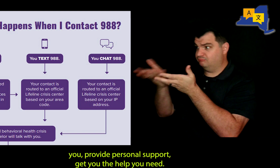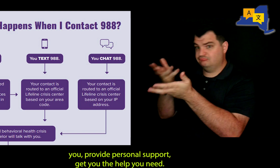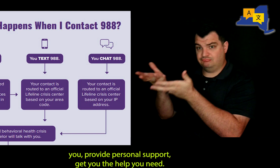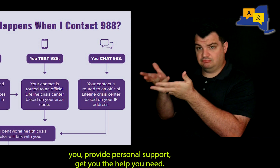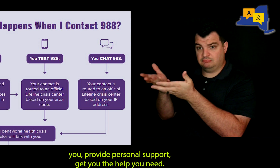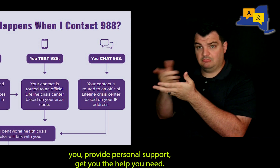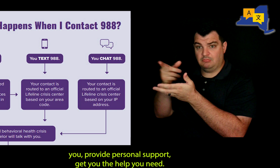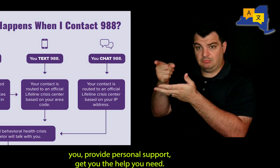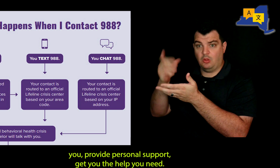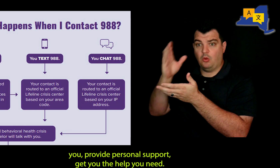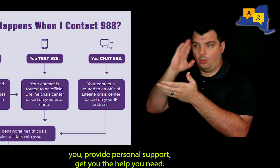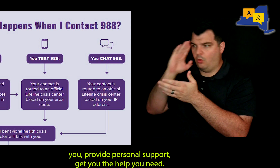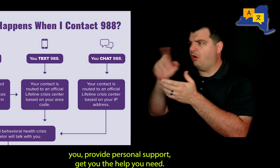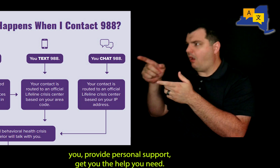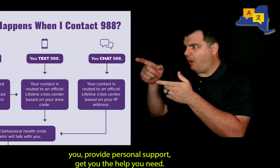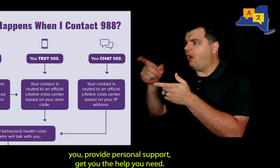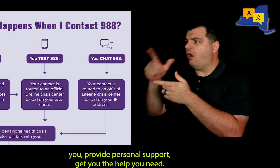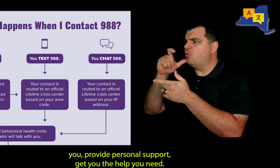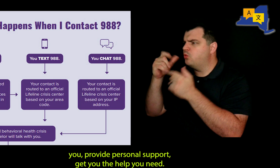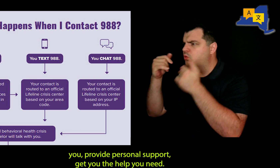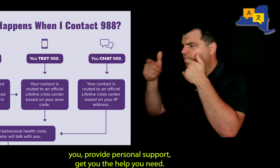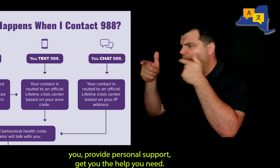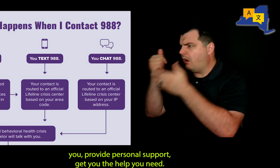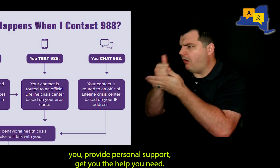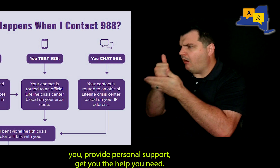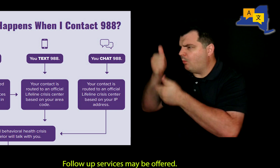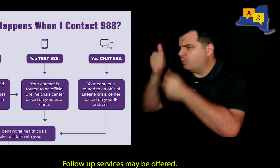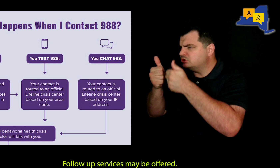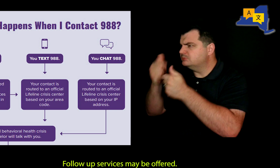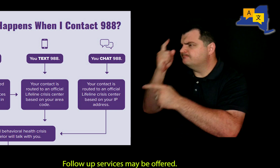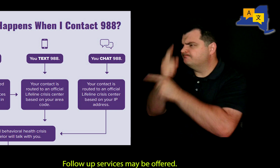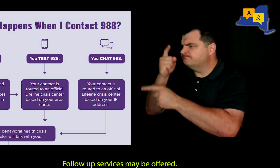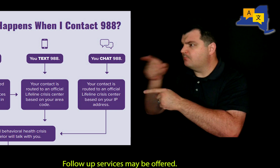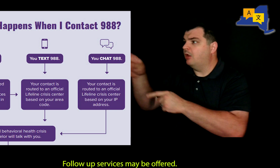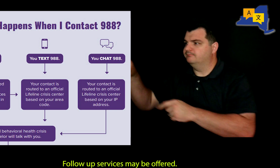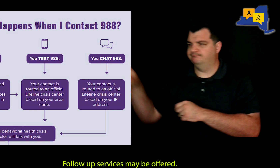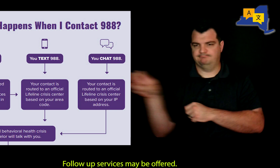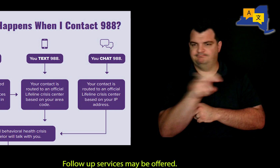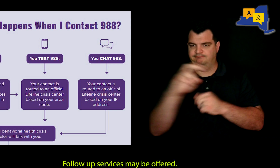you, provide personal support, get you the help you need. Follow up services may be offered.